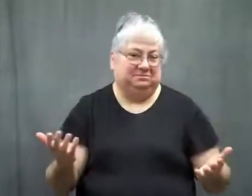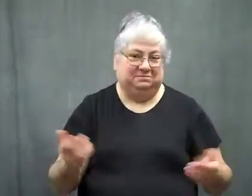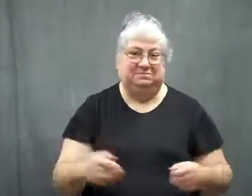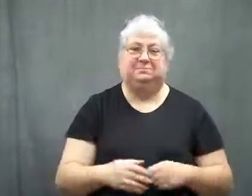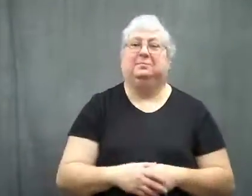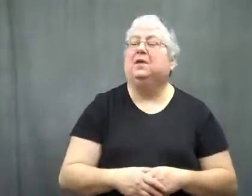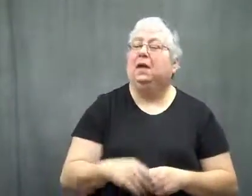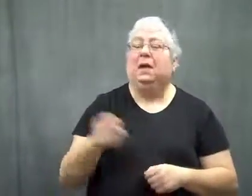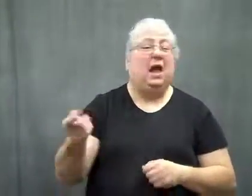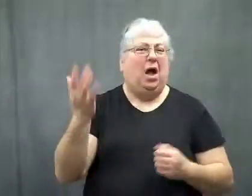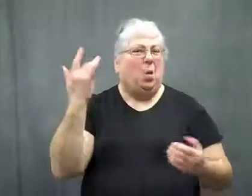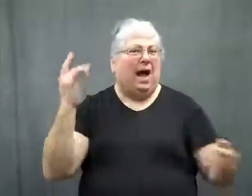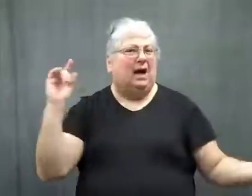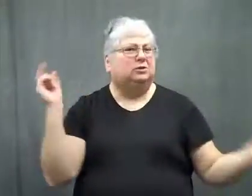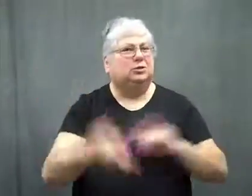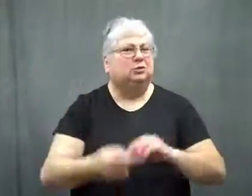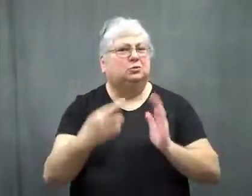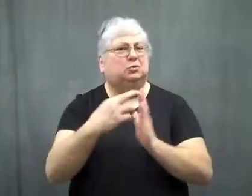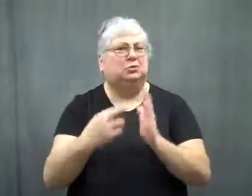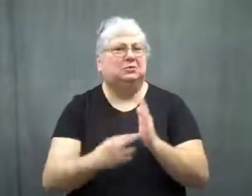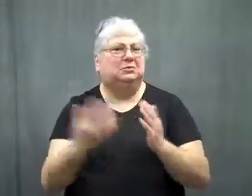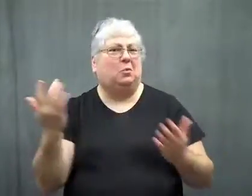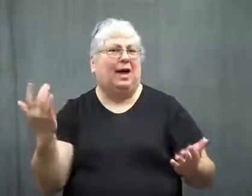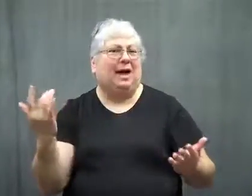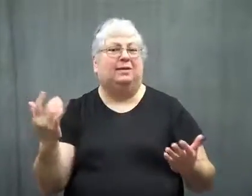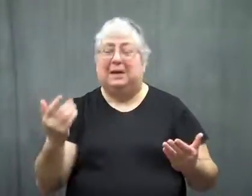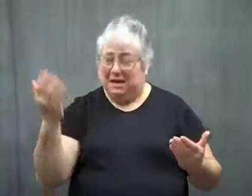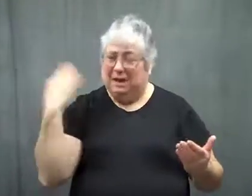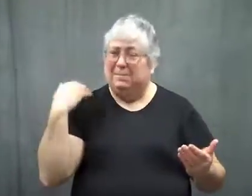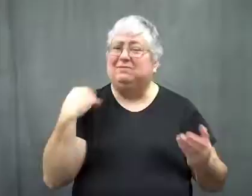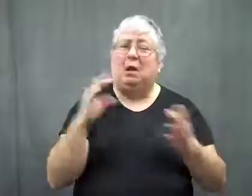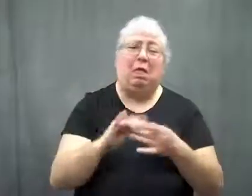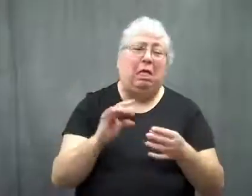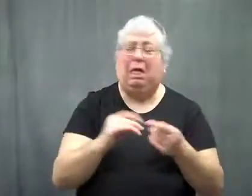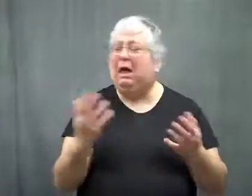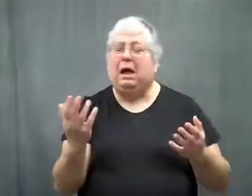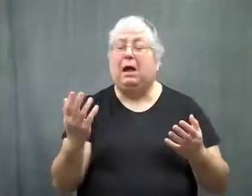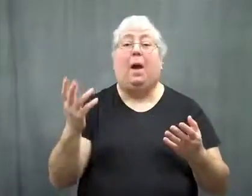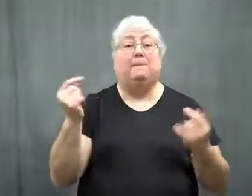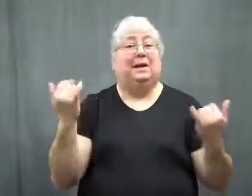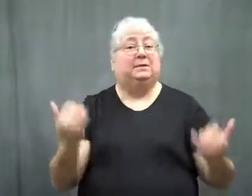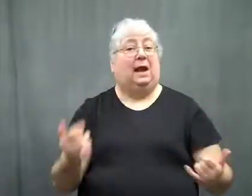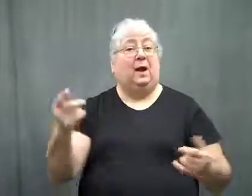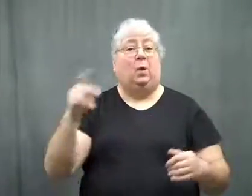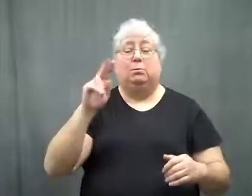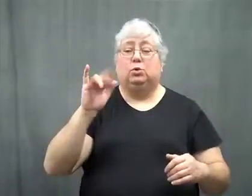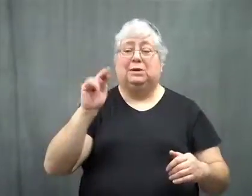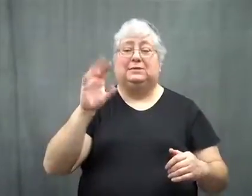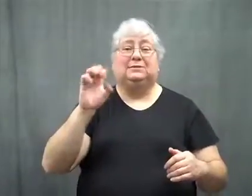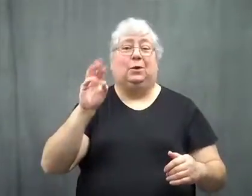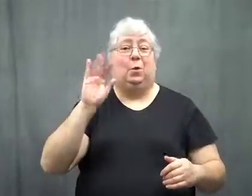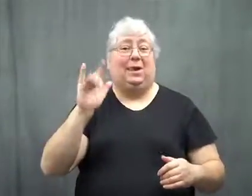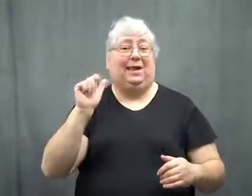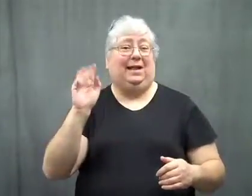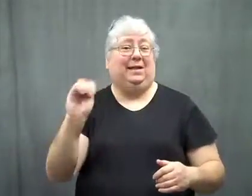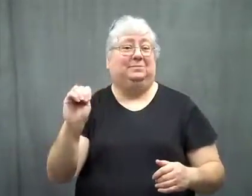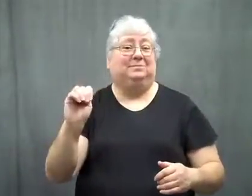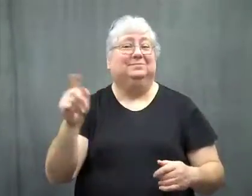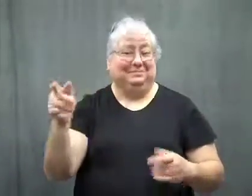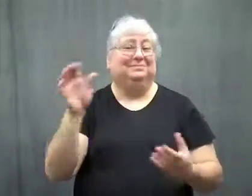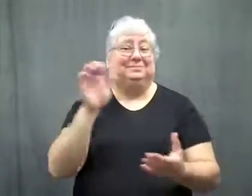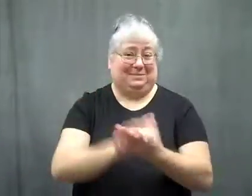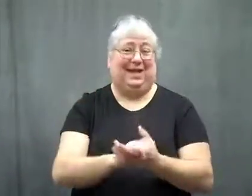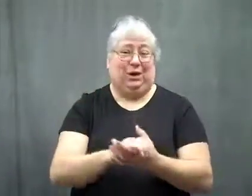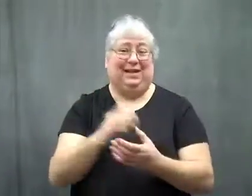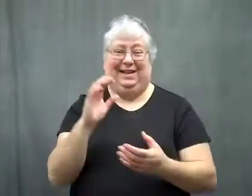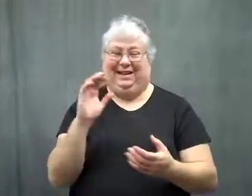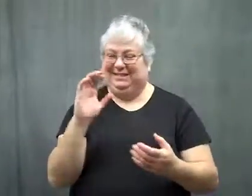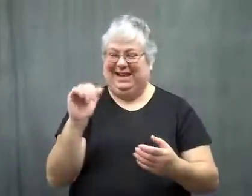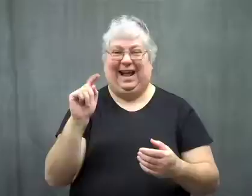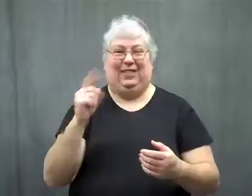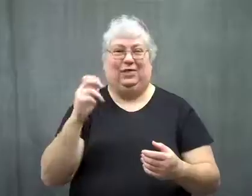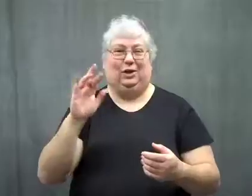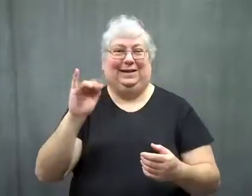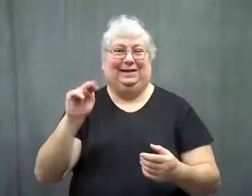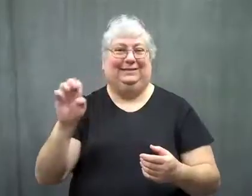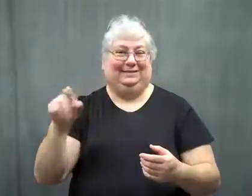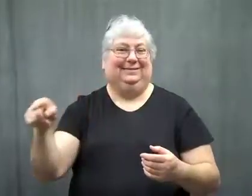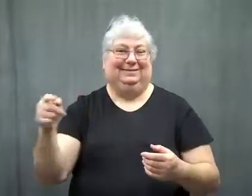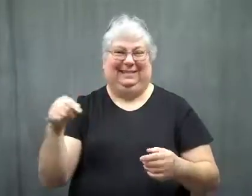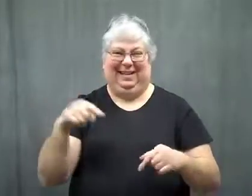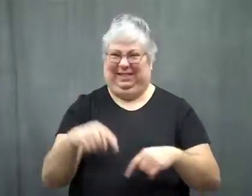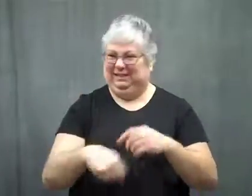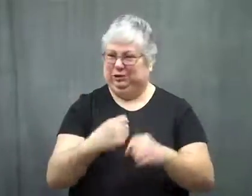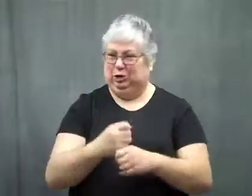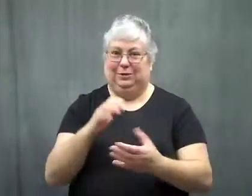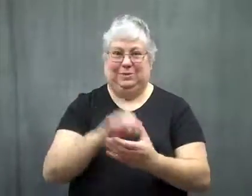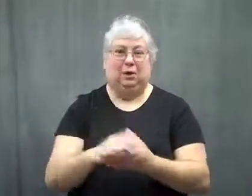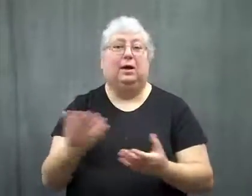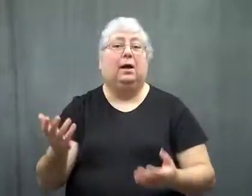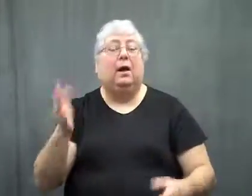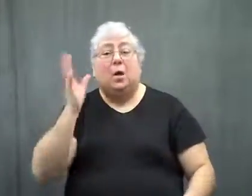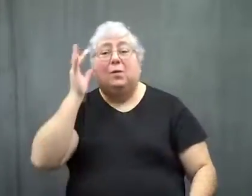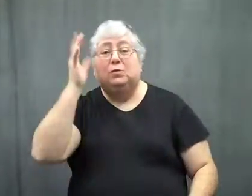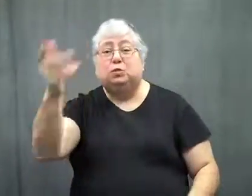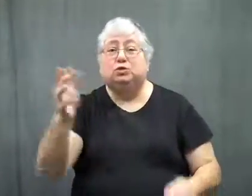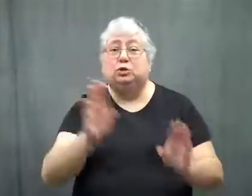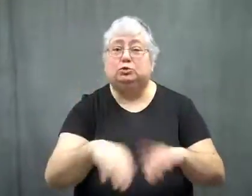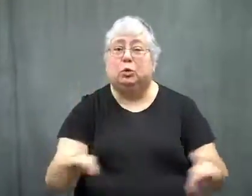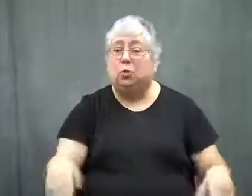It had been discussed before, but now Prince William has married Catherine.